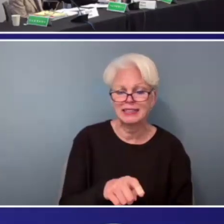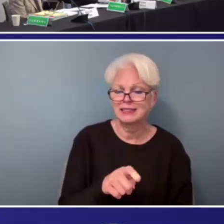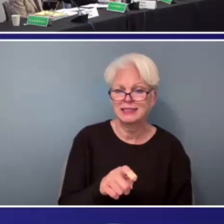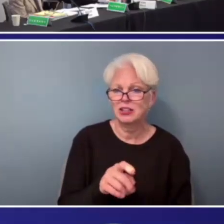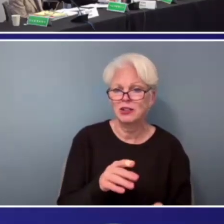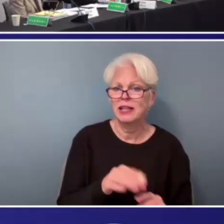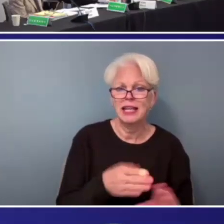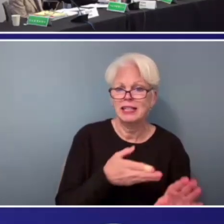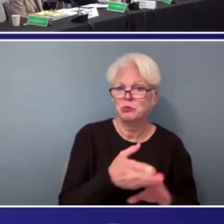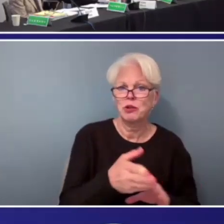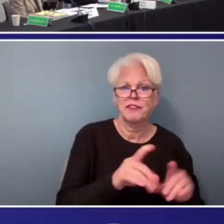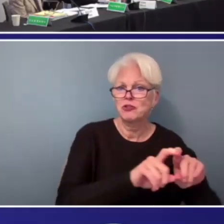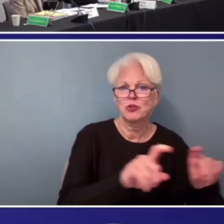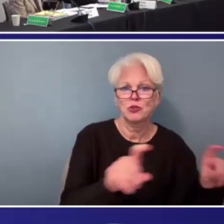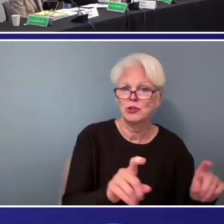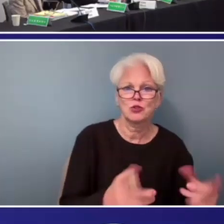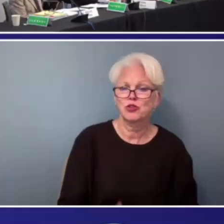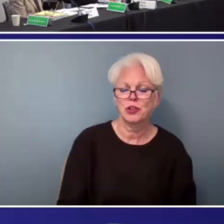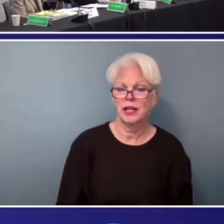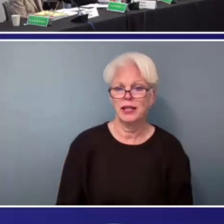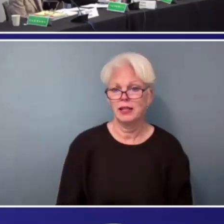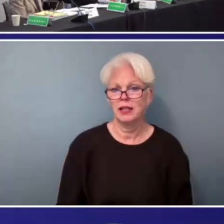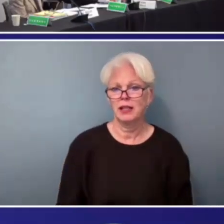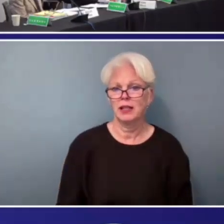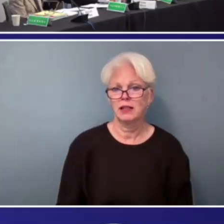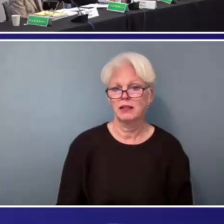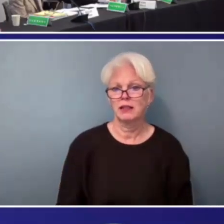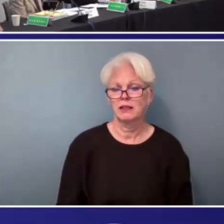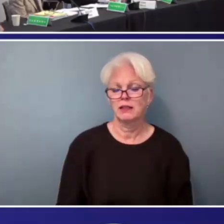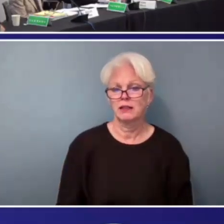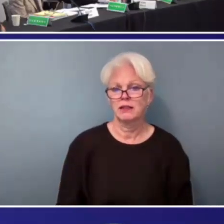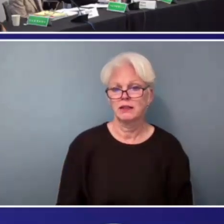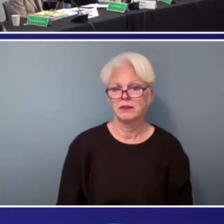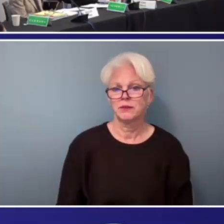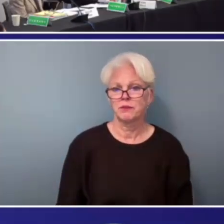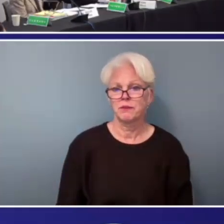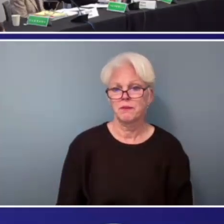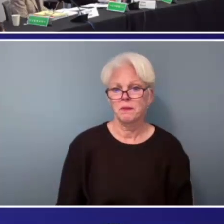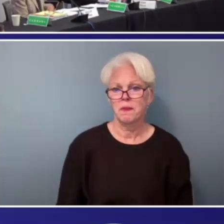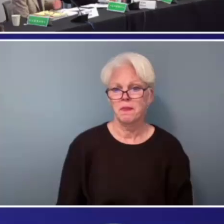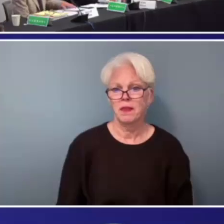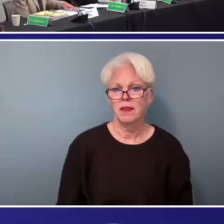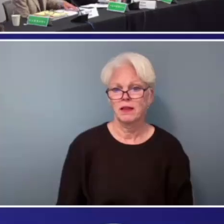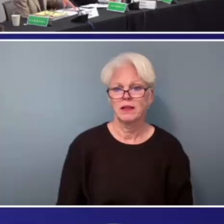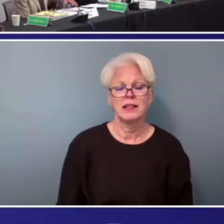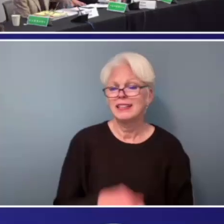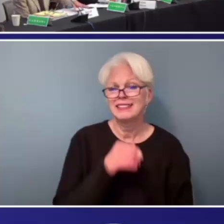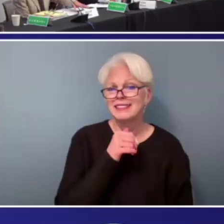degree. They're just not the same. Go ahead.